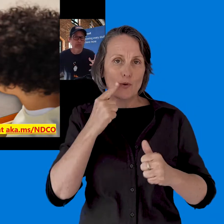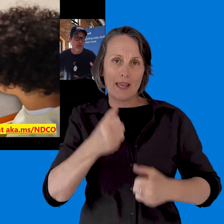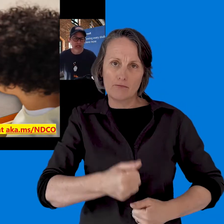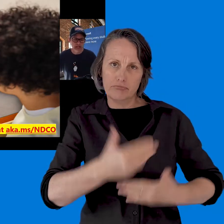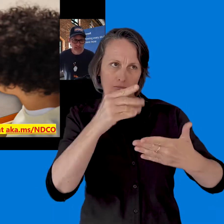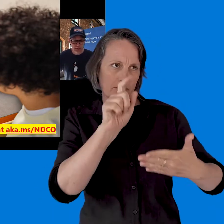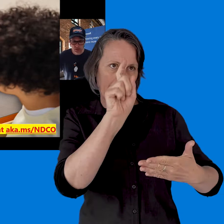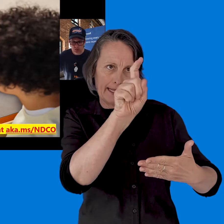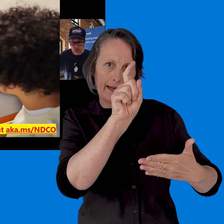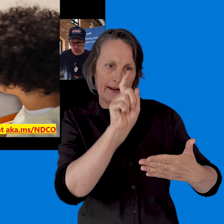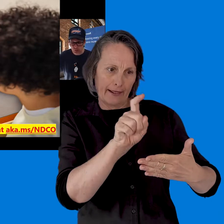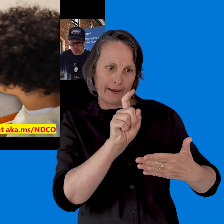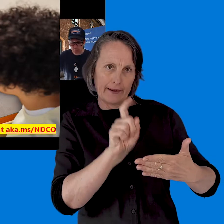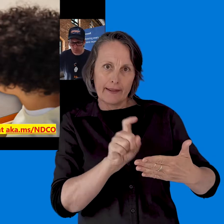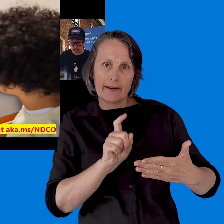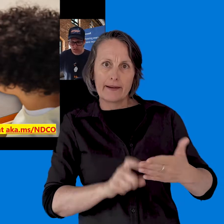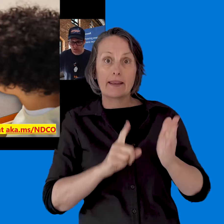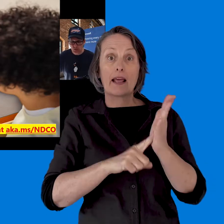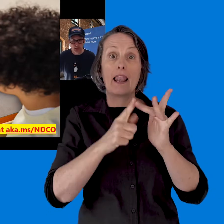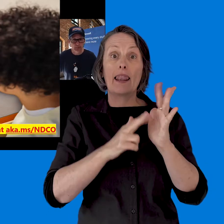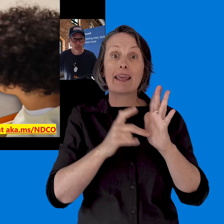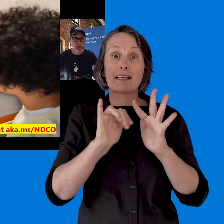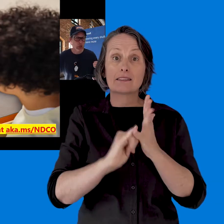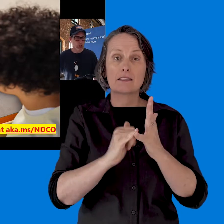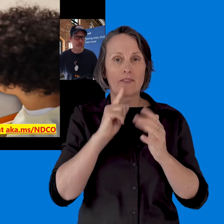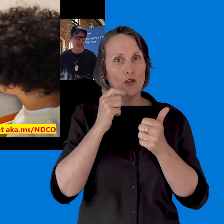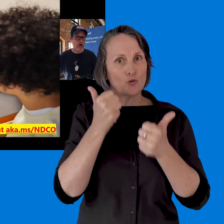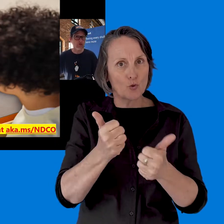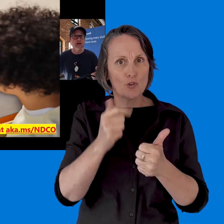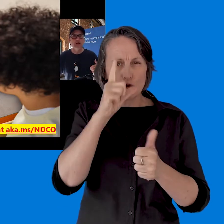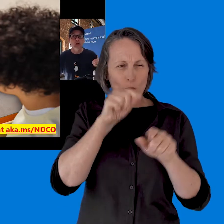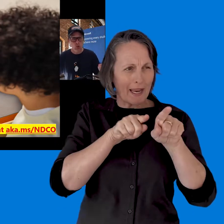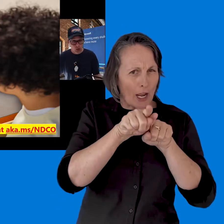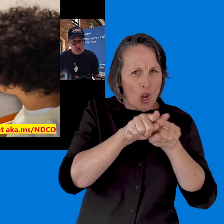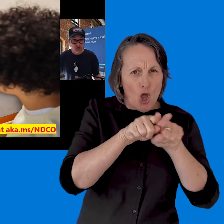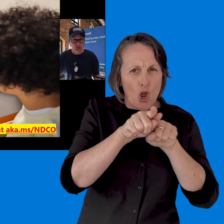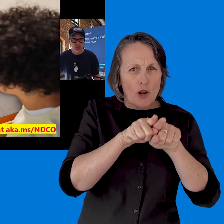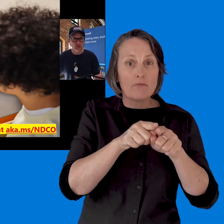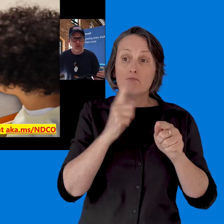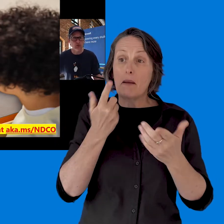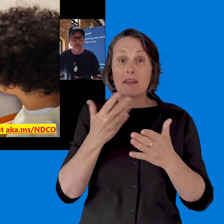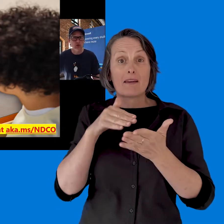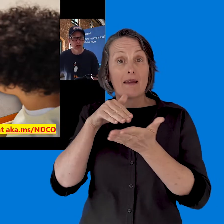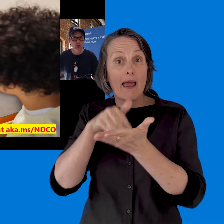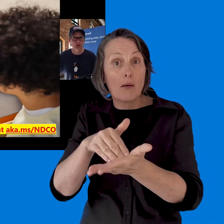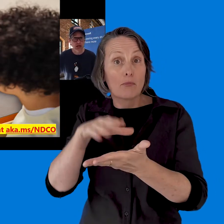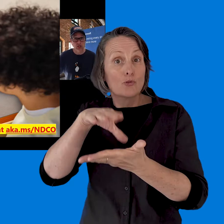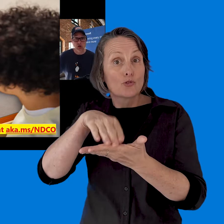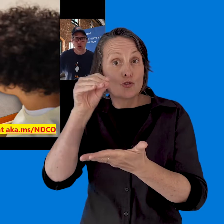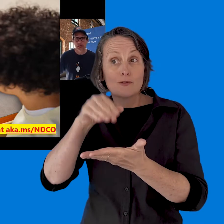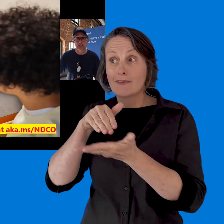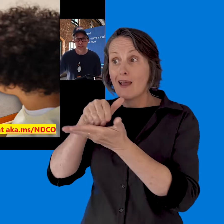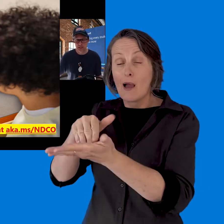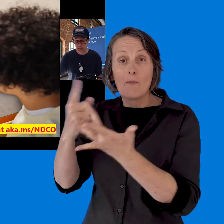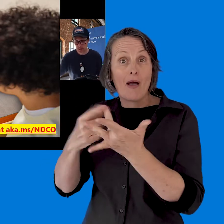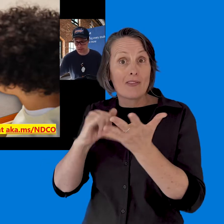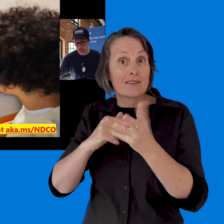grab all the links out of those and use them as you learn yourself, work with the students, but also help train your colleagues in this space.